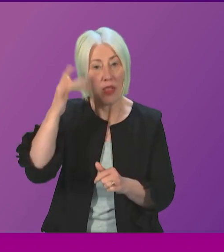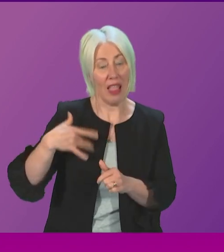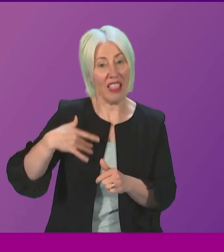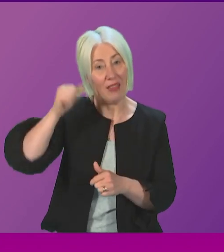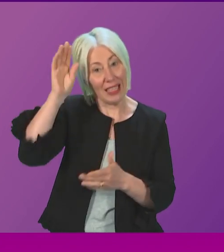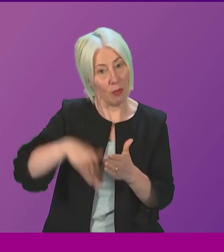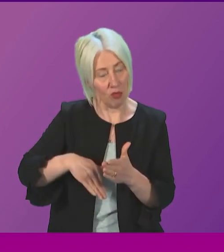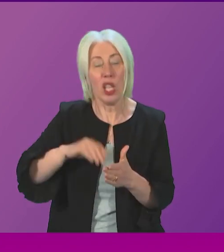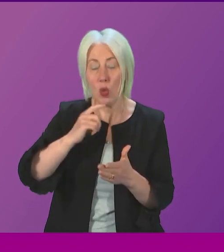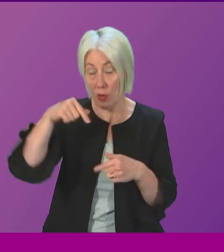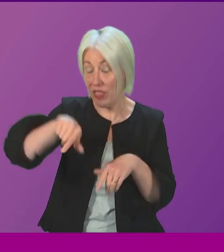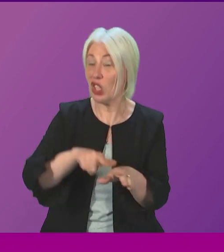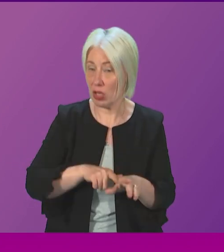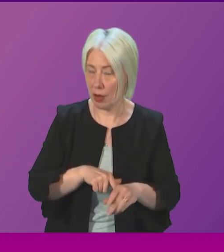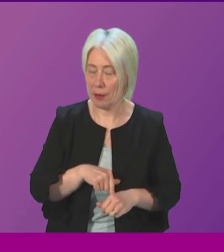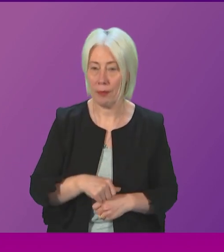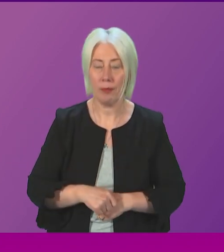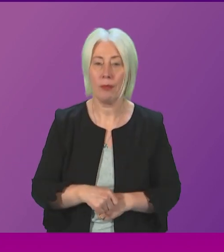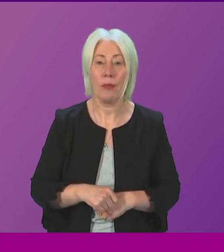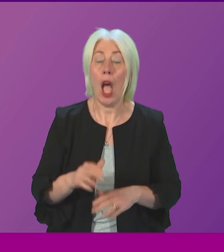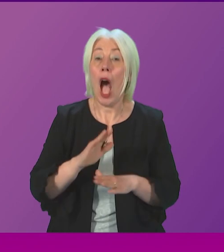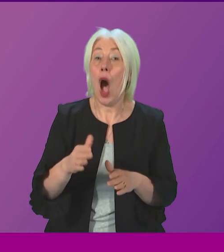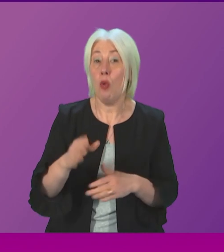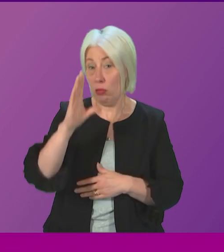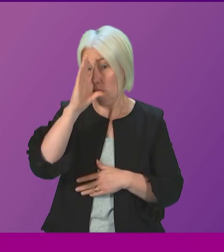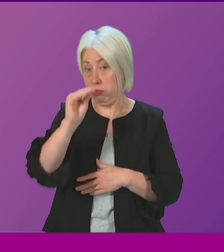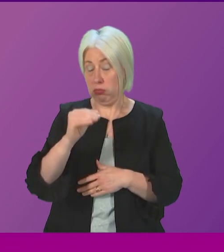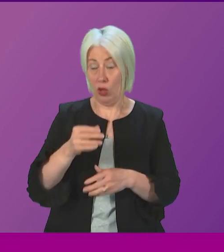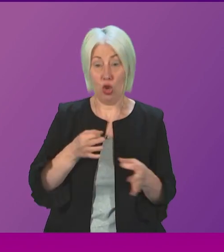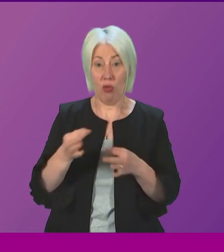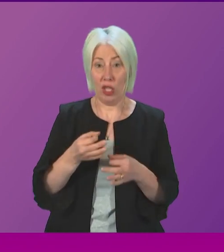Obviously, I will not pre-empt the strategy that will come out, but I am more than happy